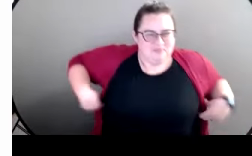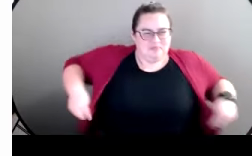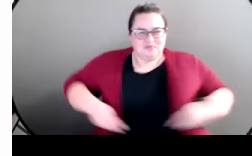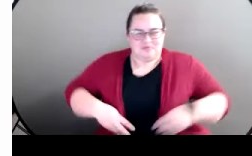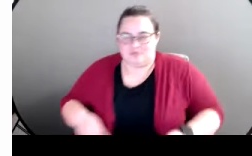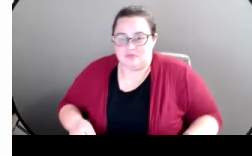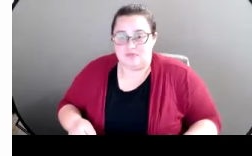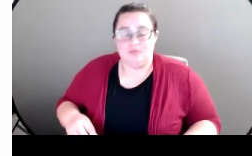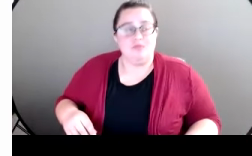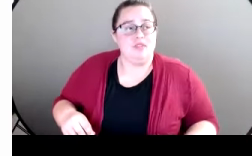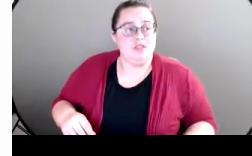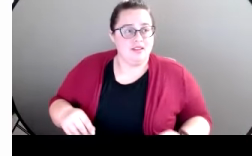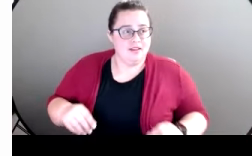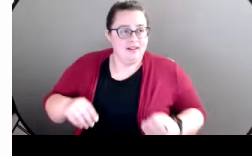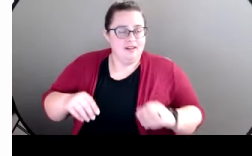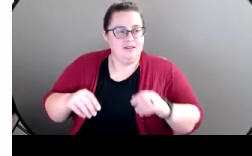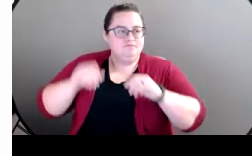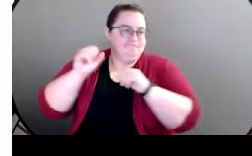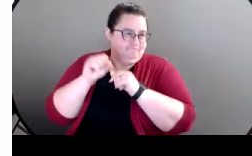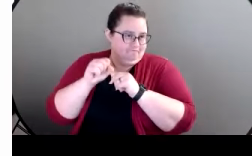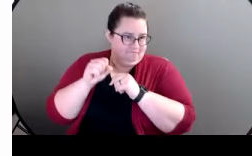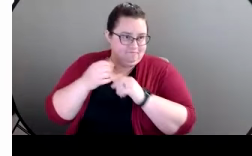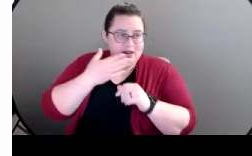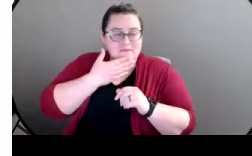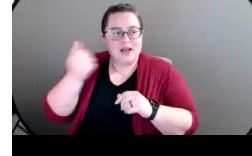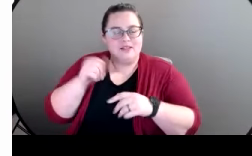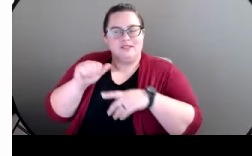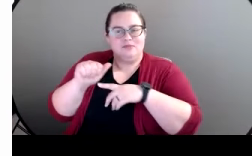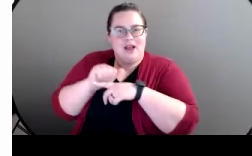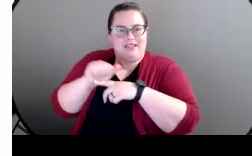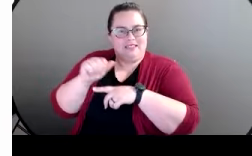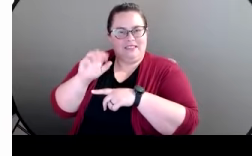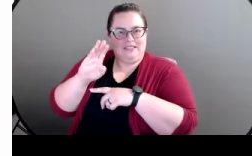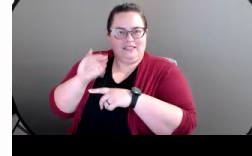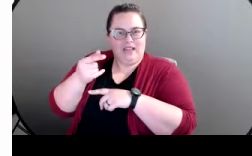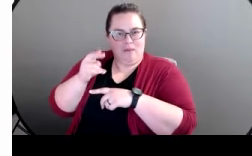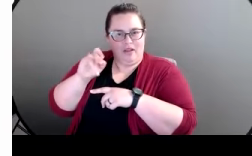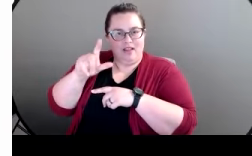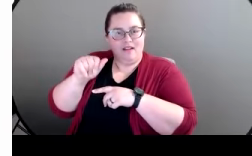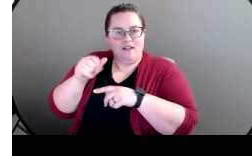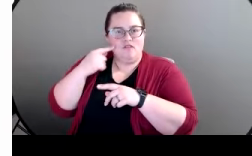It is best practices. Yeah. Gabriela, to, put the citation,